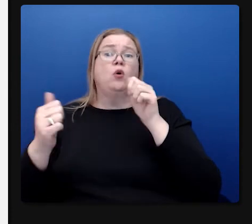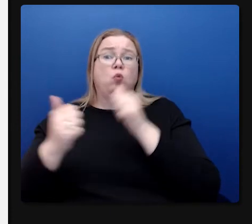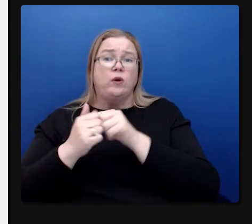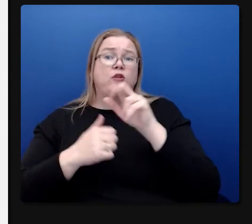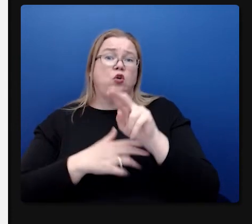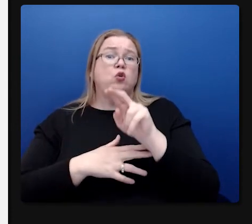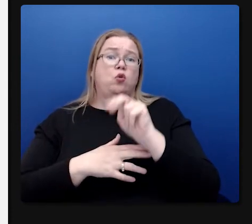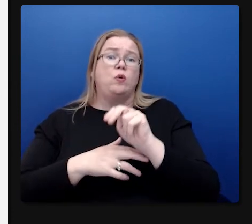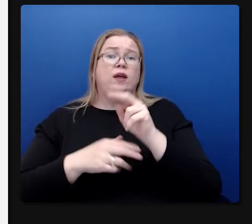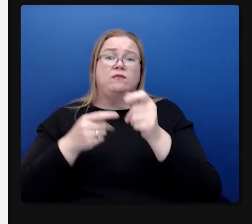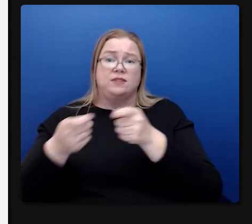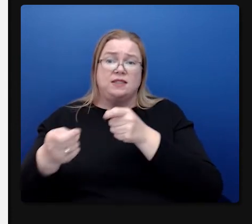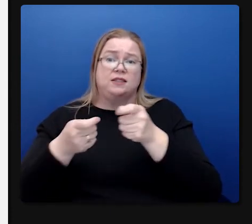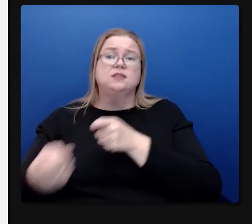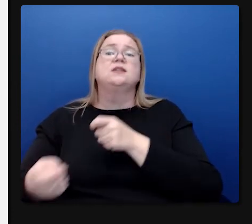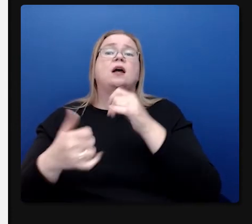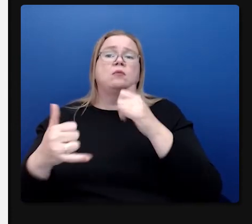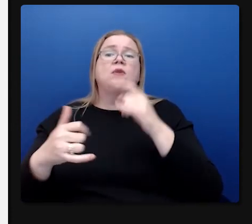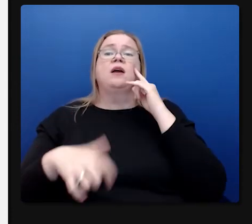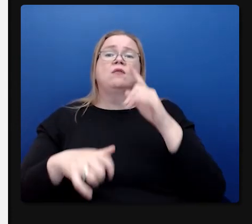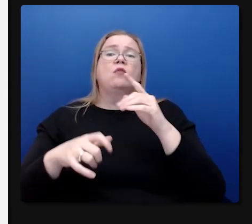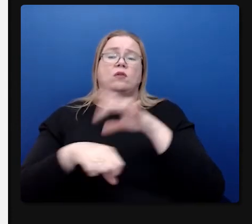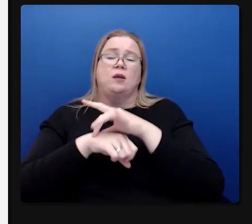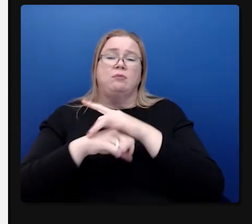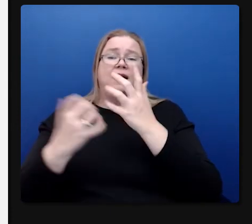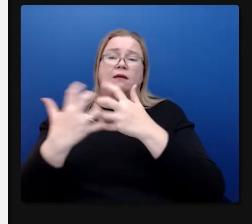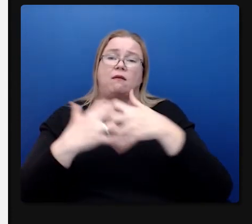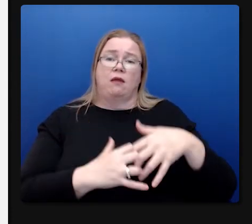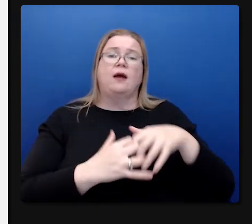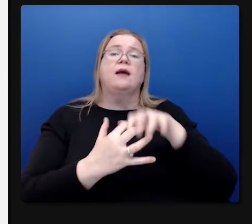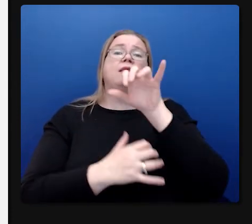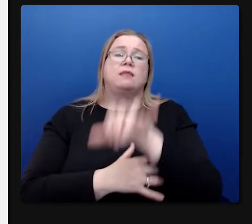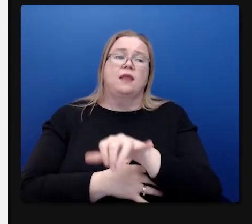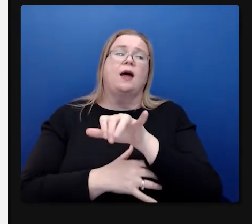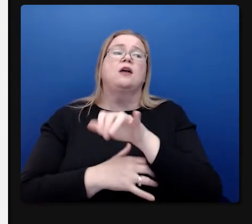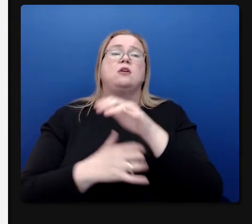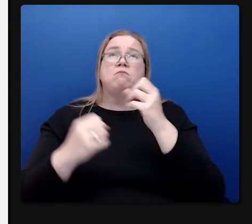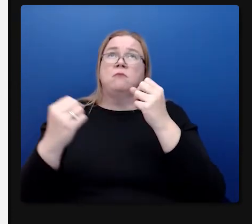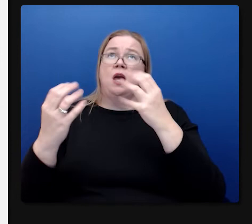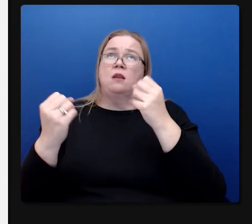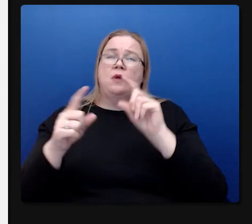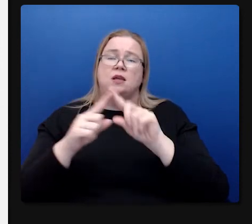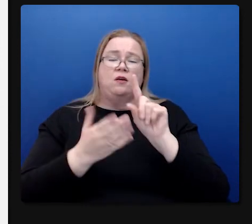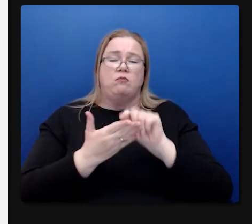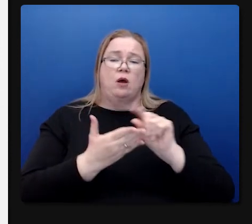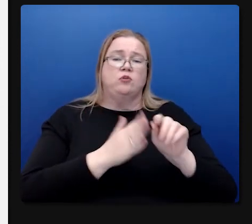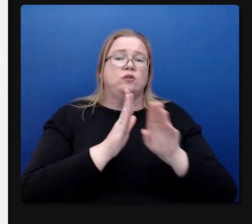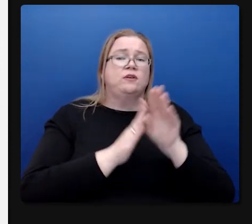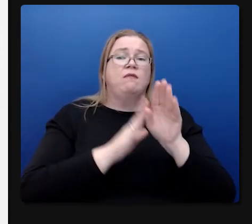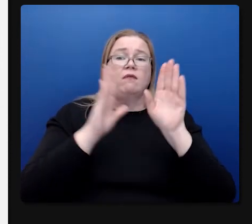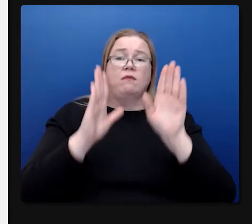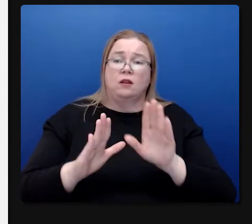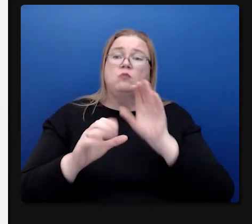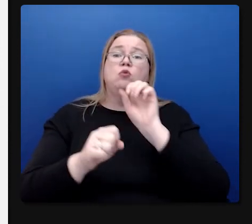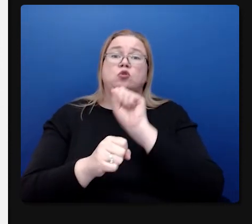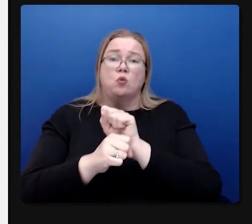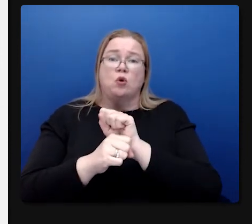with the UN-facilitated Playing for the Planet Alliance, which includes numerous publishers and developers who work to introduce